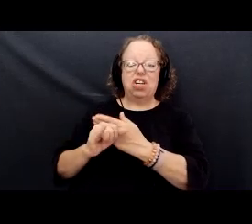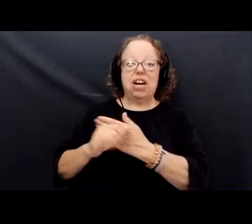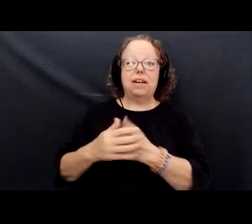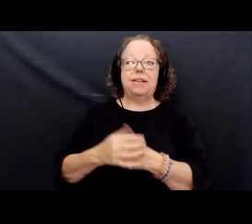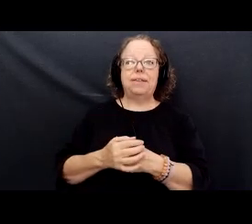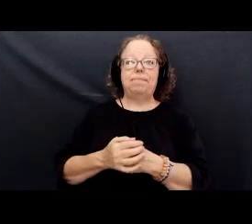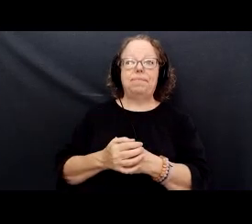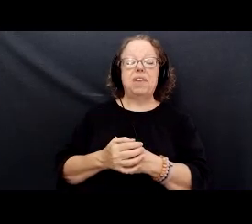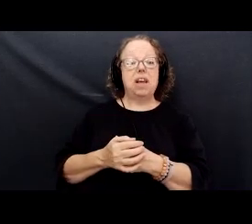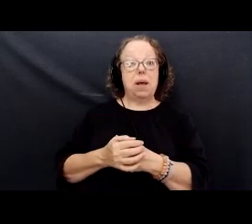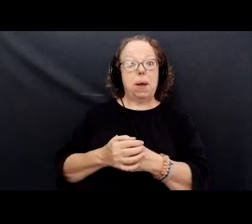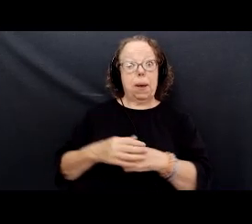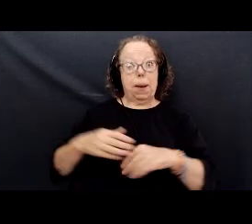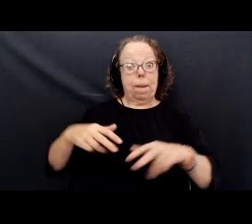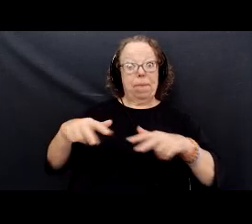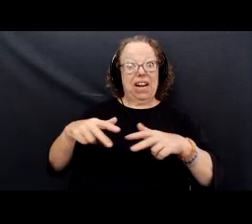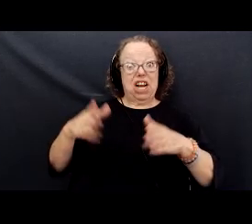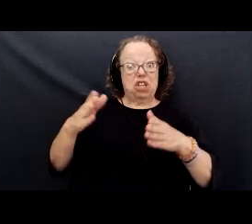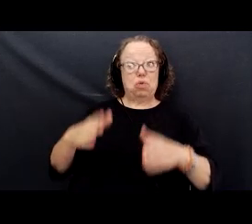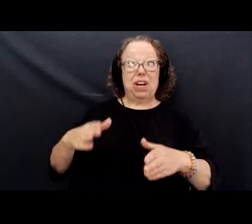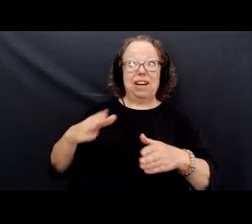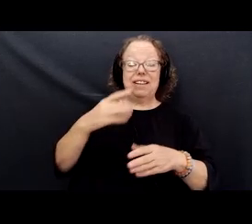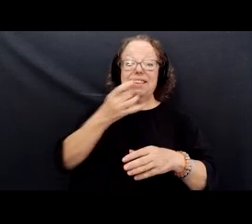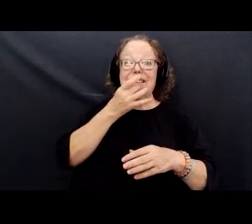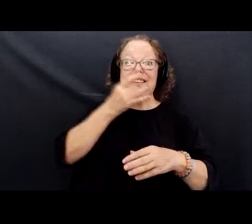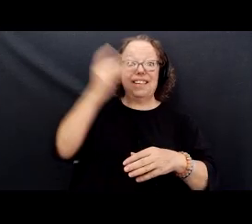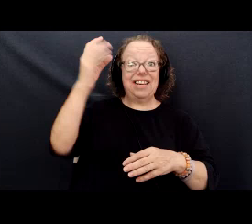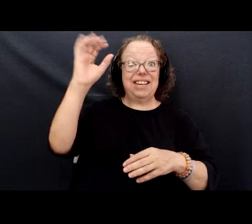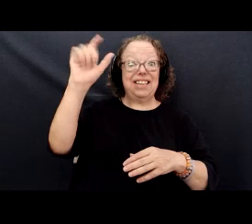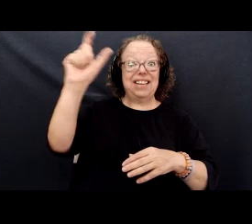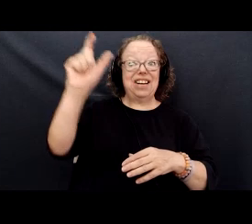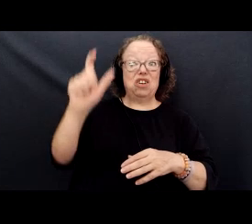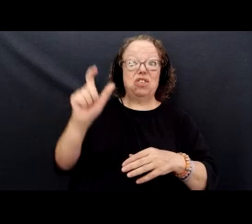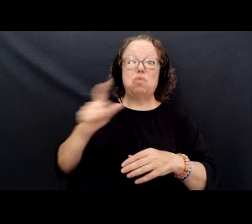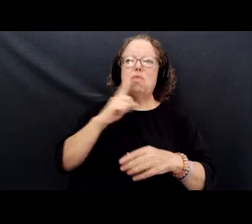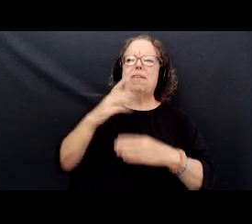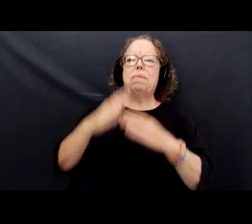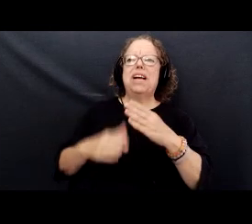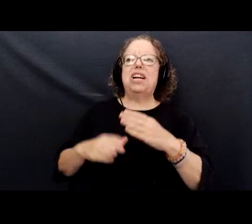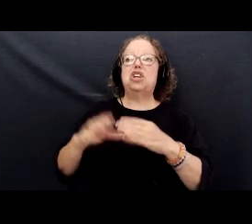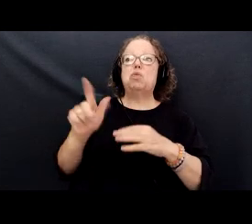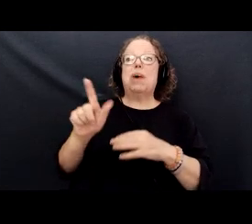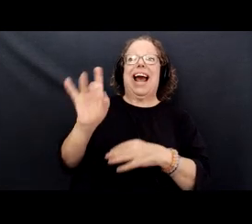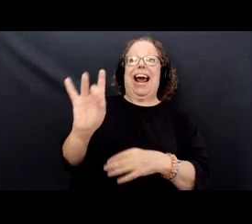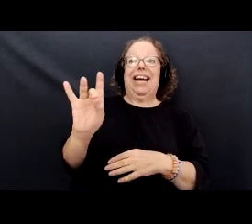Pedestrian signals- since 2020, AOT has completed at least 28 pedestrian signals and two of